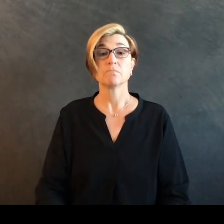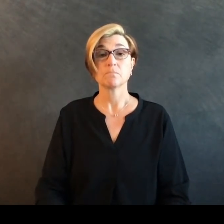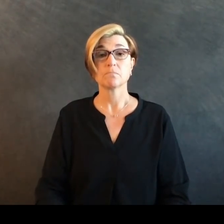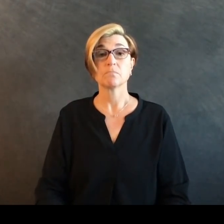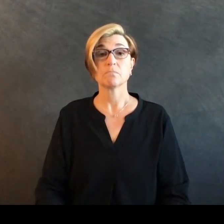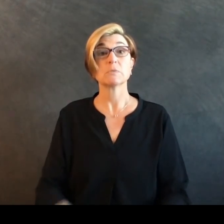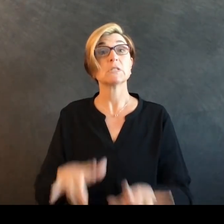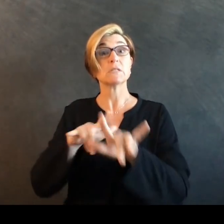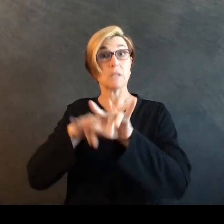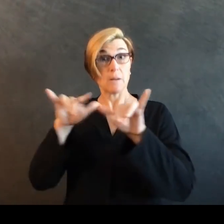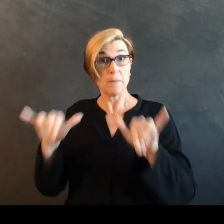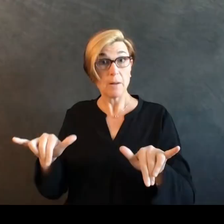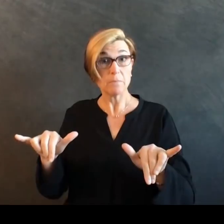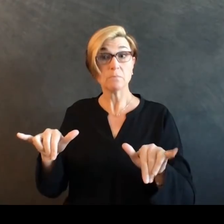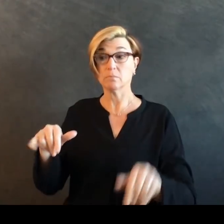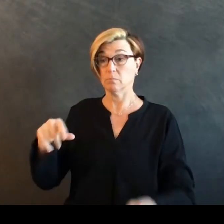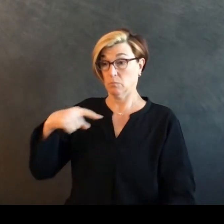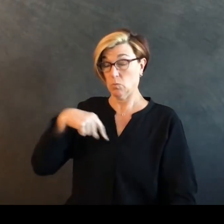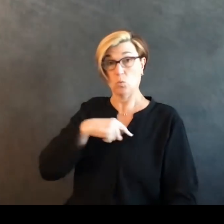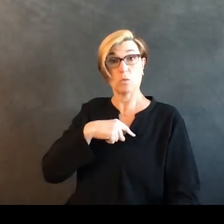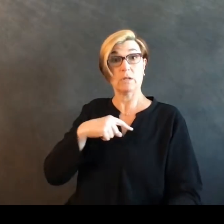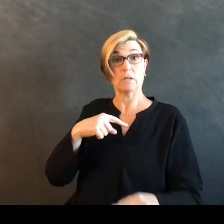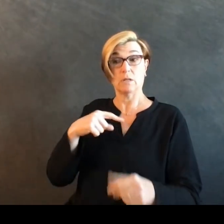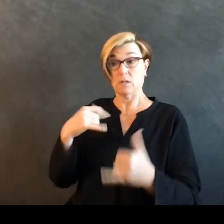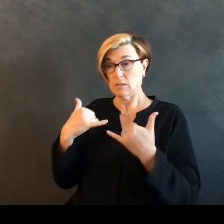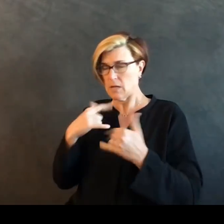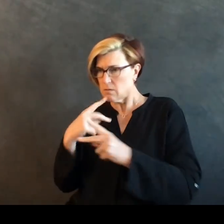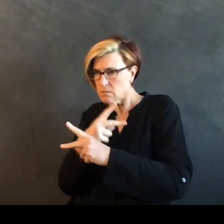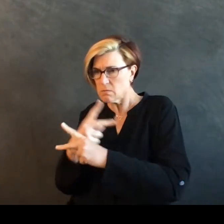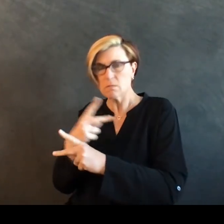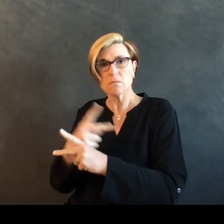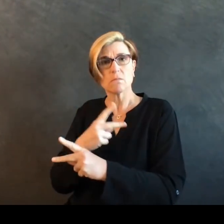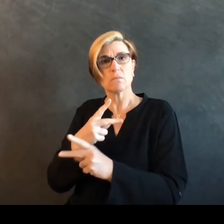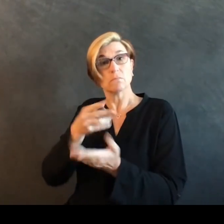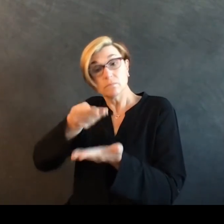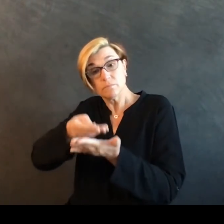relief to American workers and small businesses as you know I want to remind